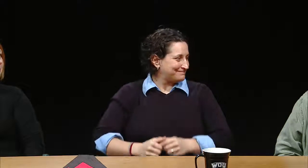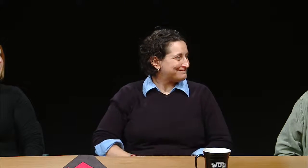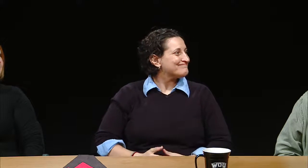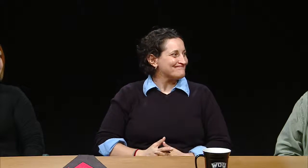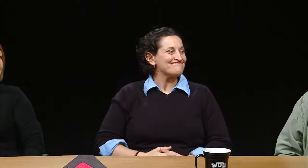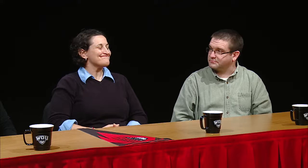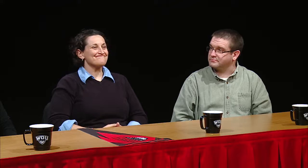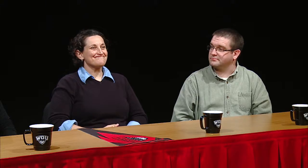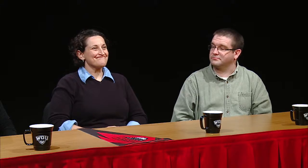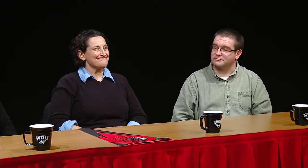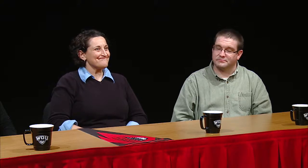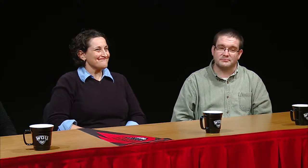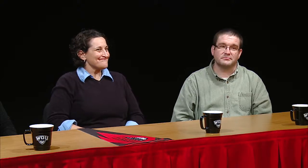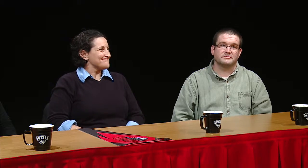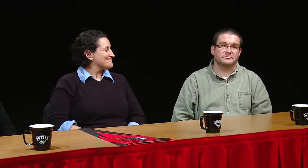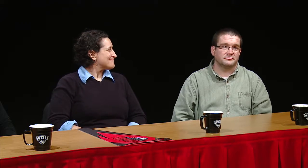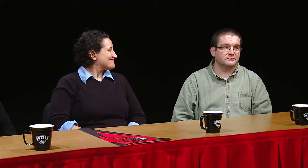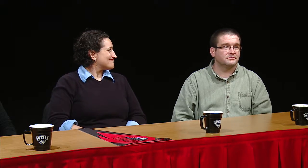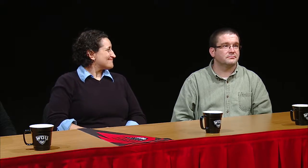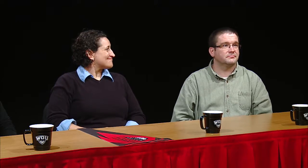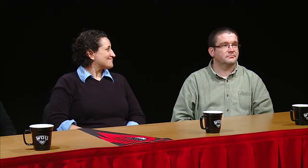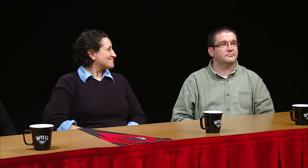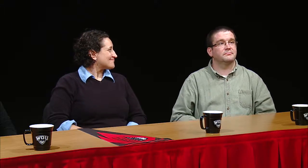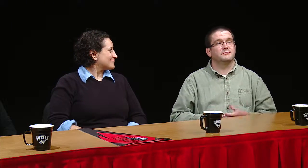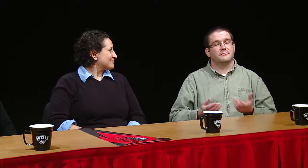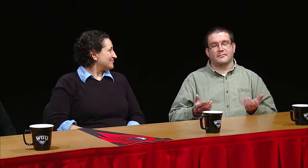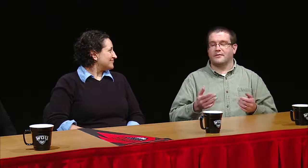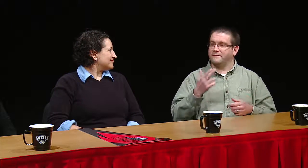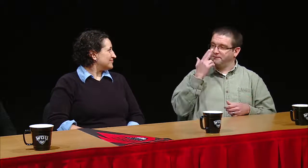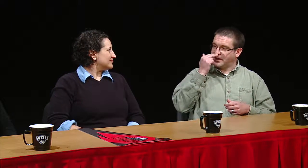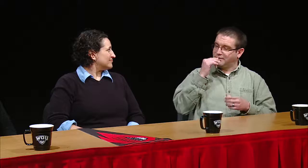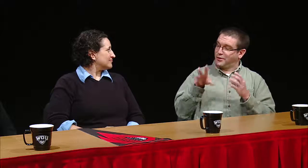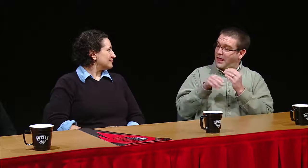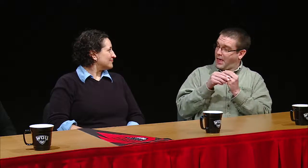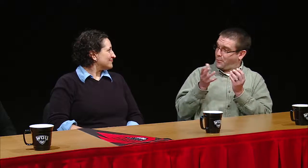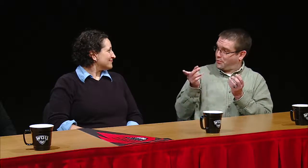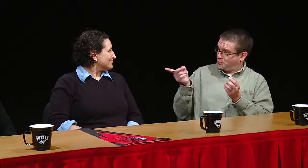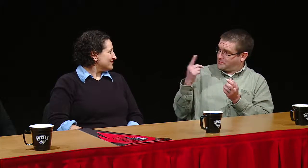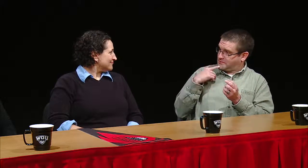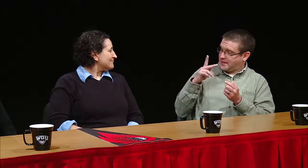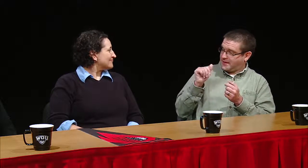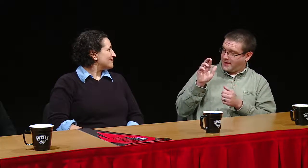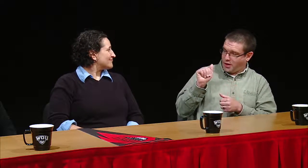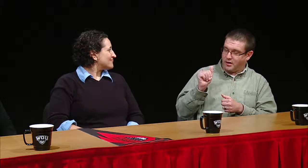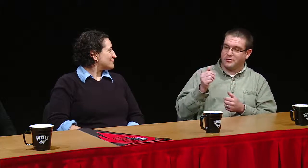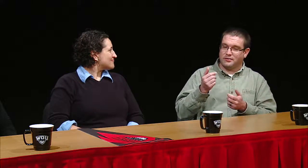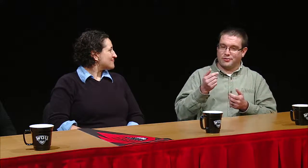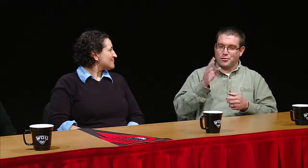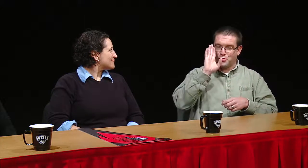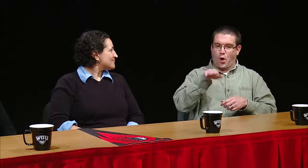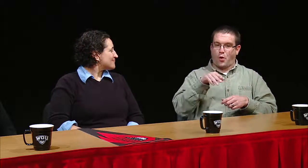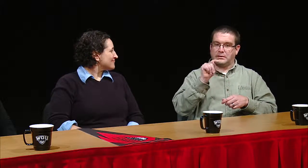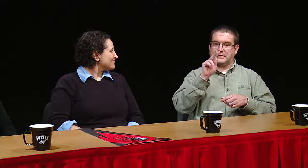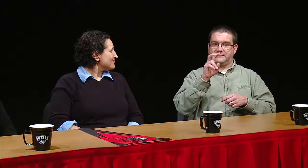Sometimes we'll have transcribers transcribe 10 minutes; that's all they can do. They leave it, someone else comes and picks it up,